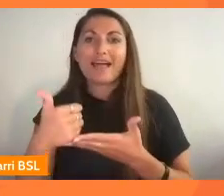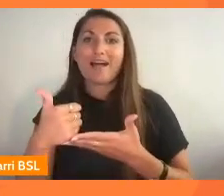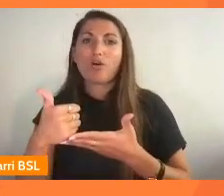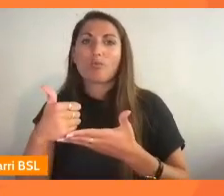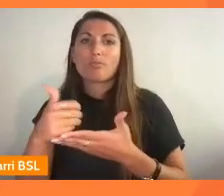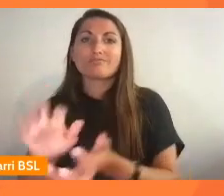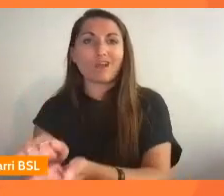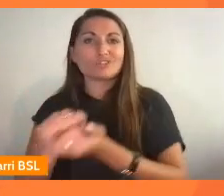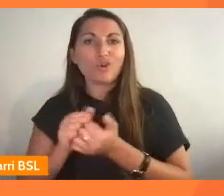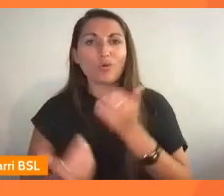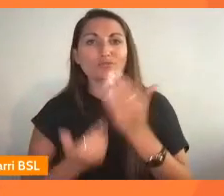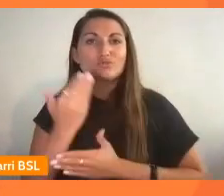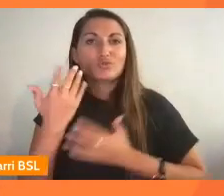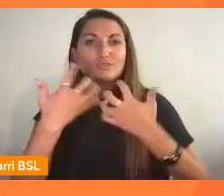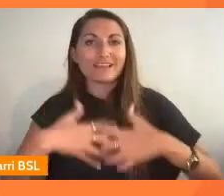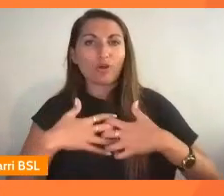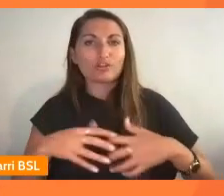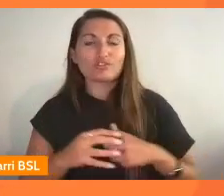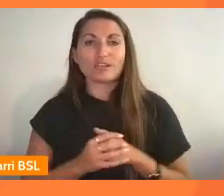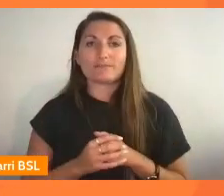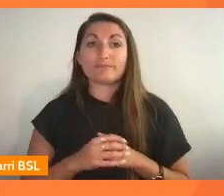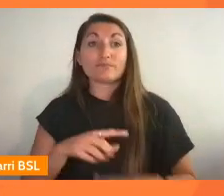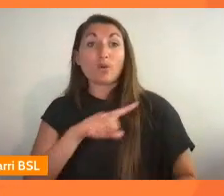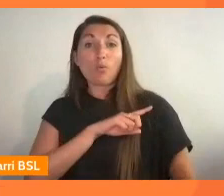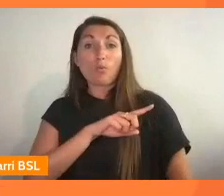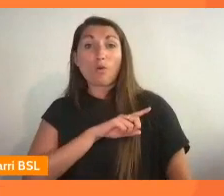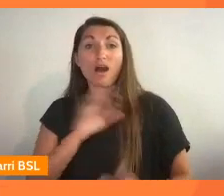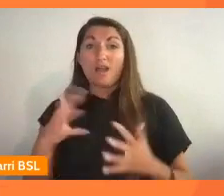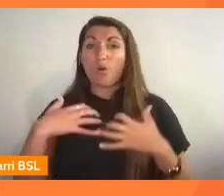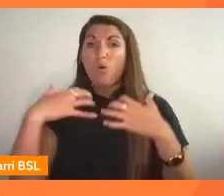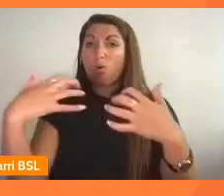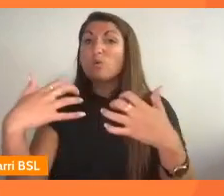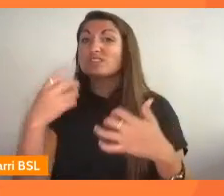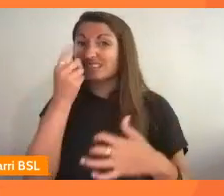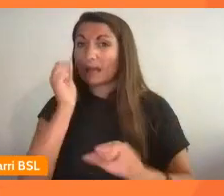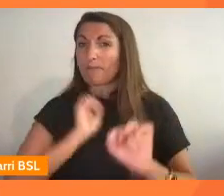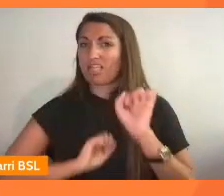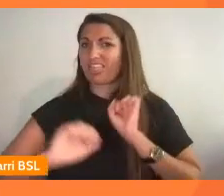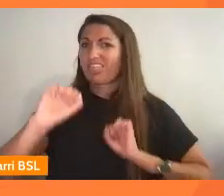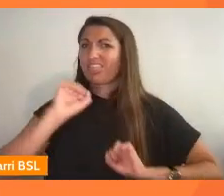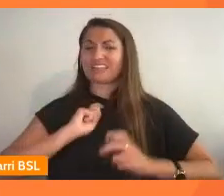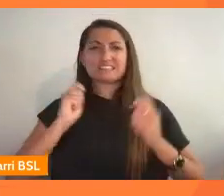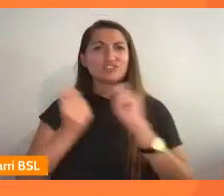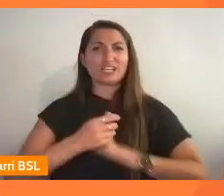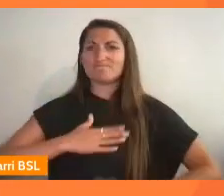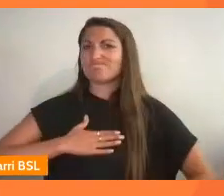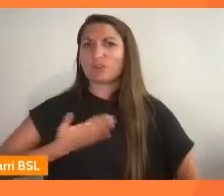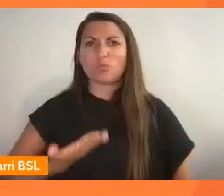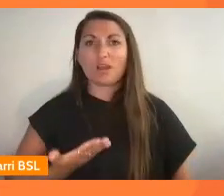Because actually what we forget is that audiences can be quite resistant to change and certainly with something like VR,